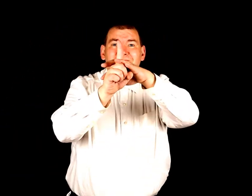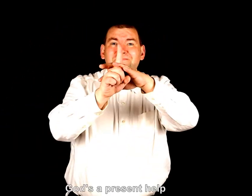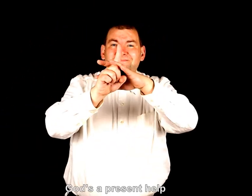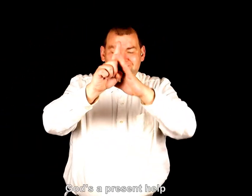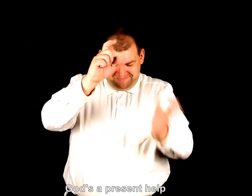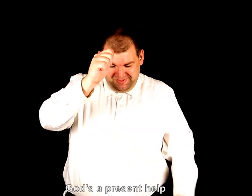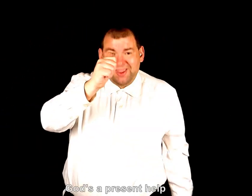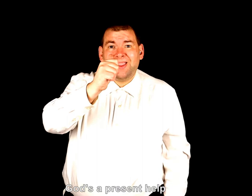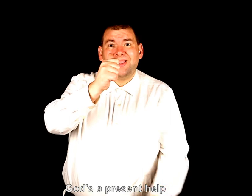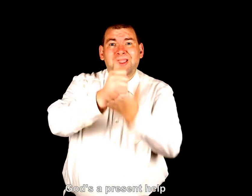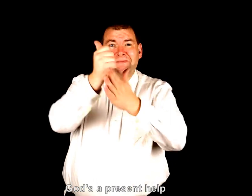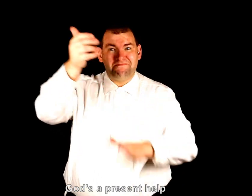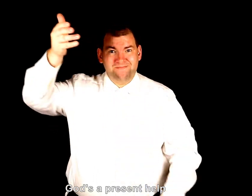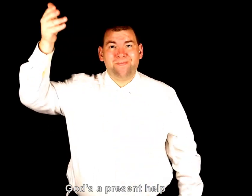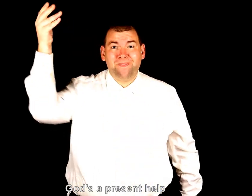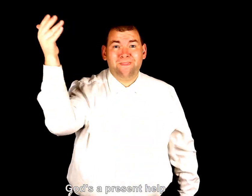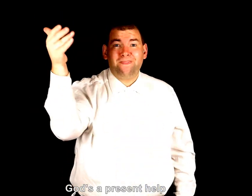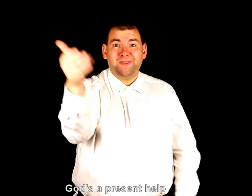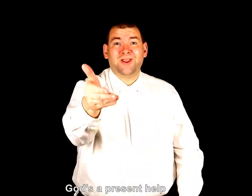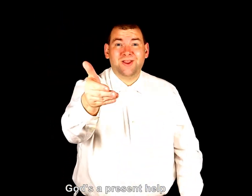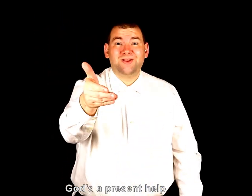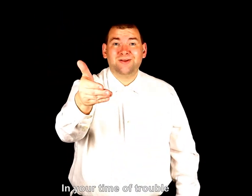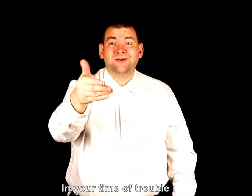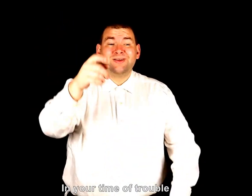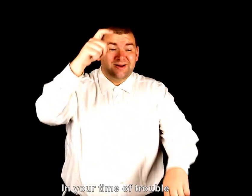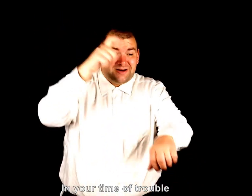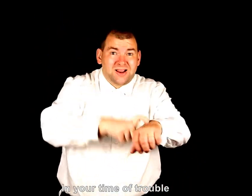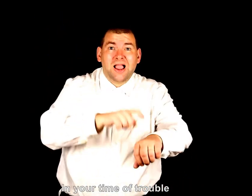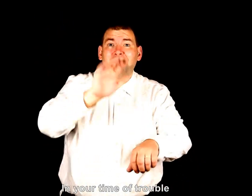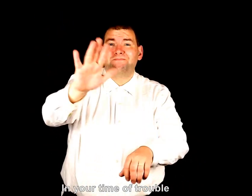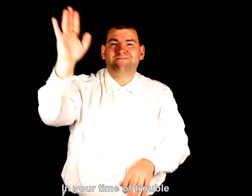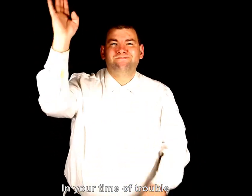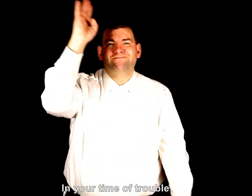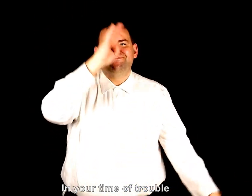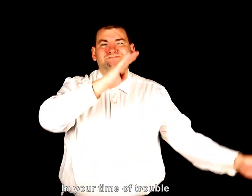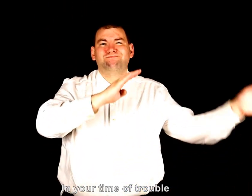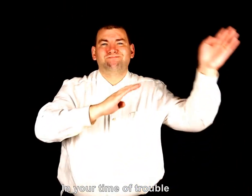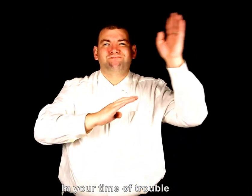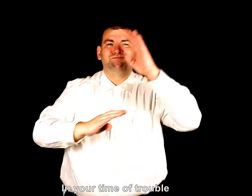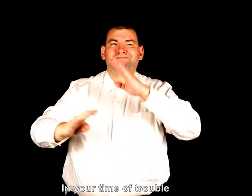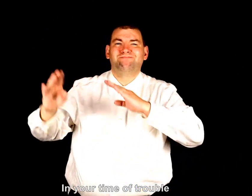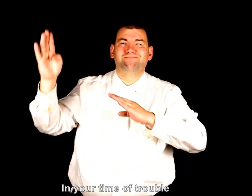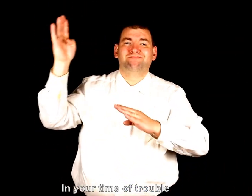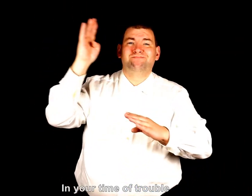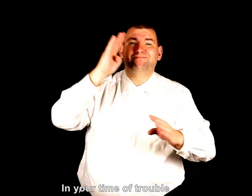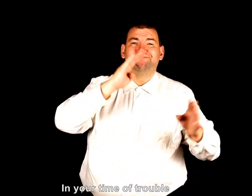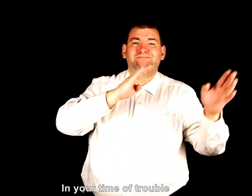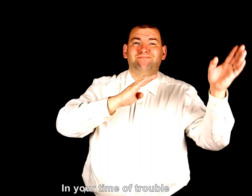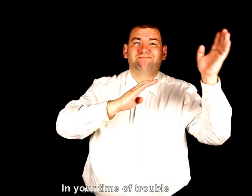God's a present help In your time of trouble